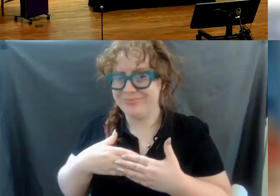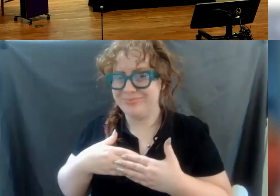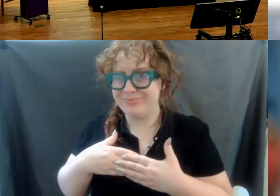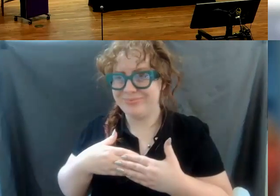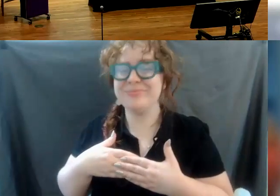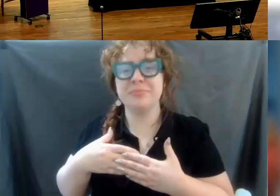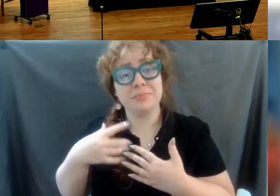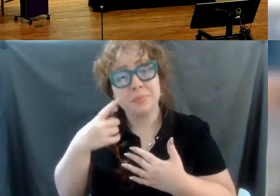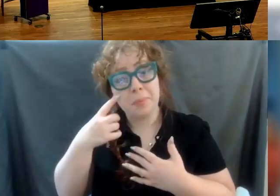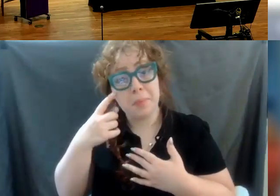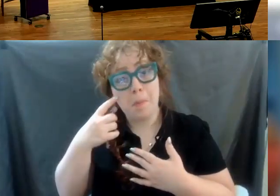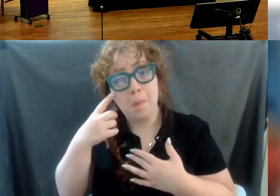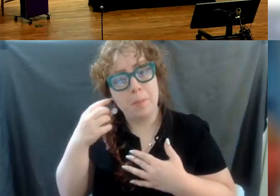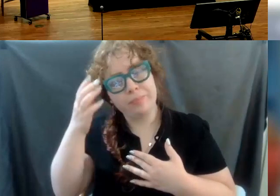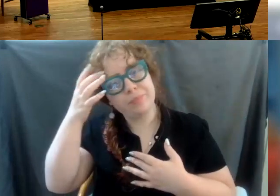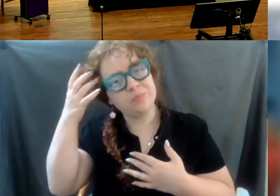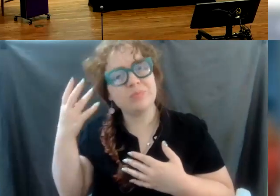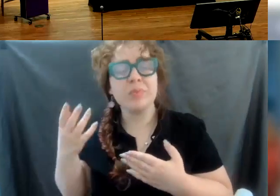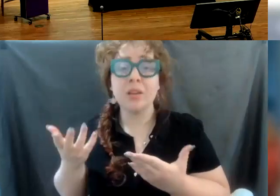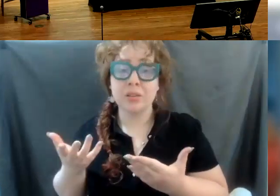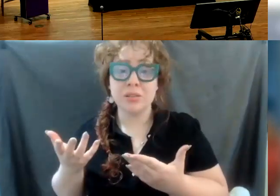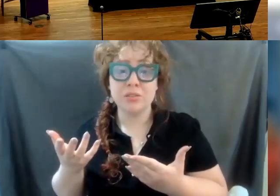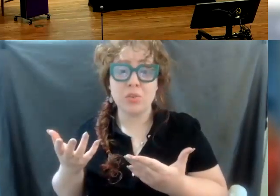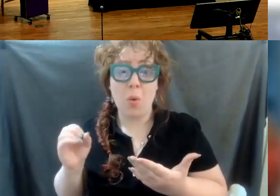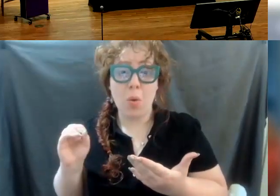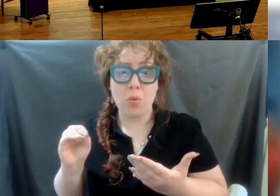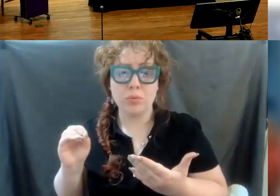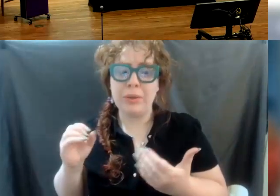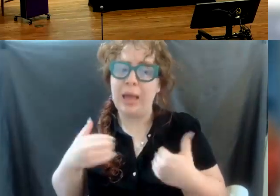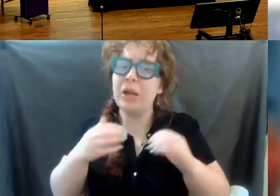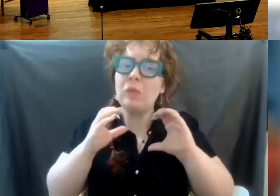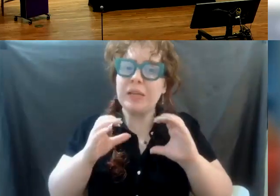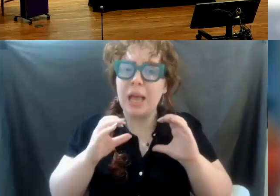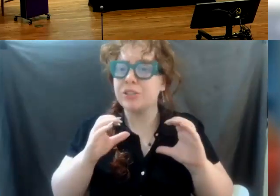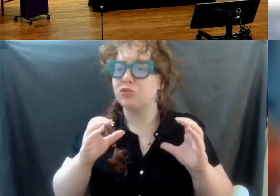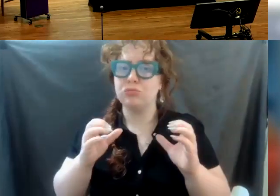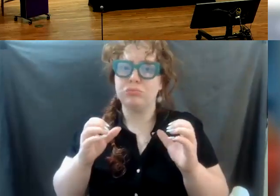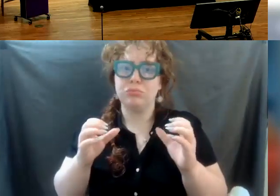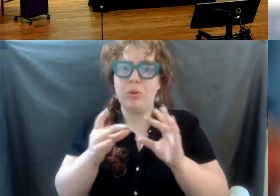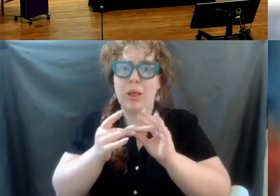in in conversations around and discussions around public safety and